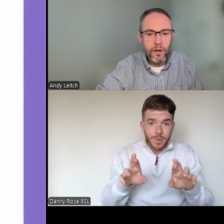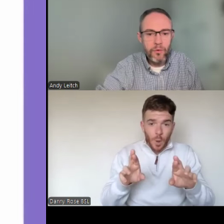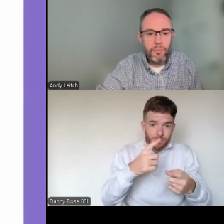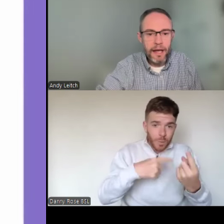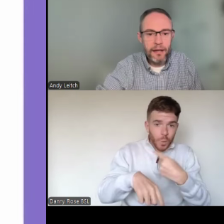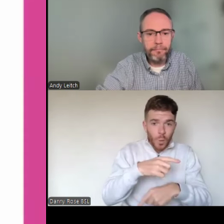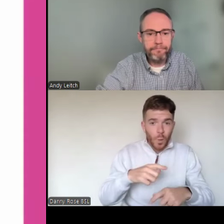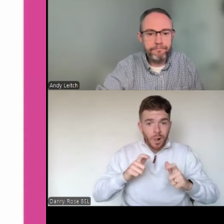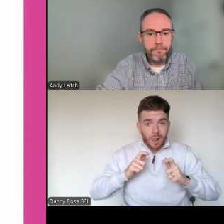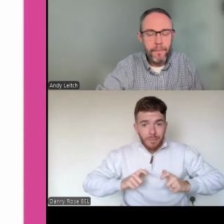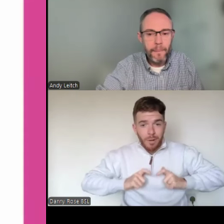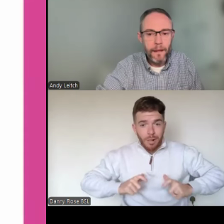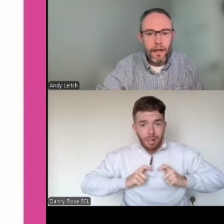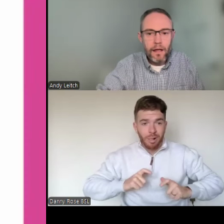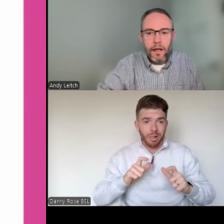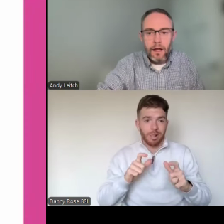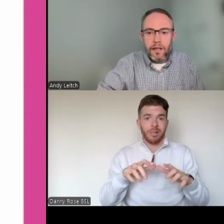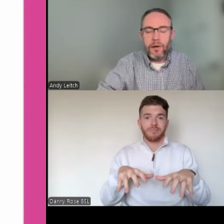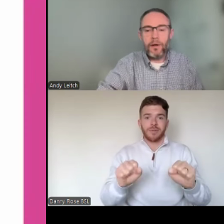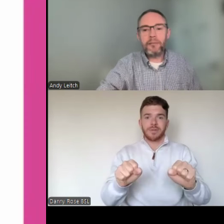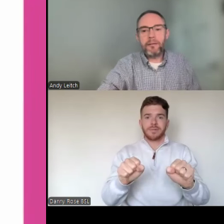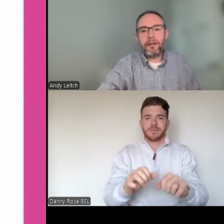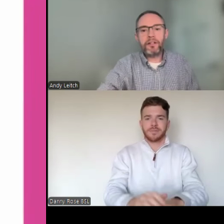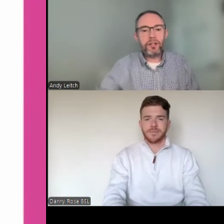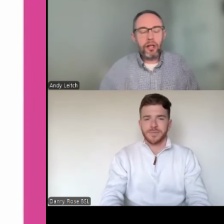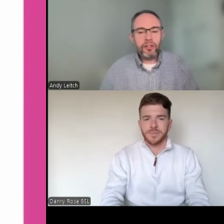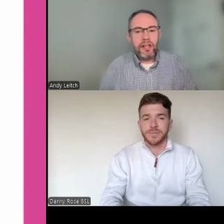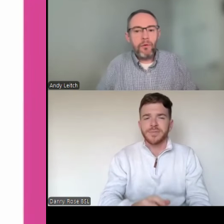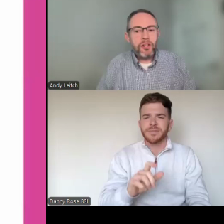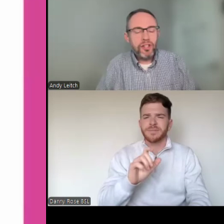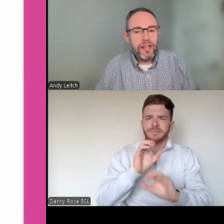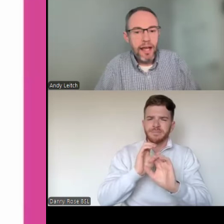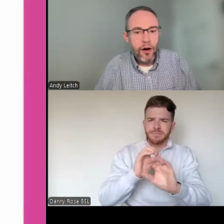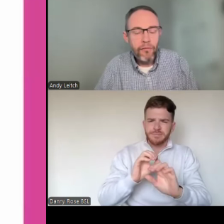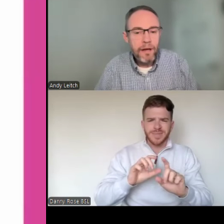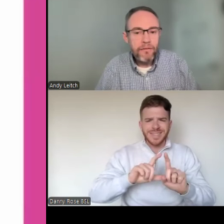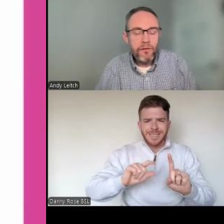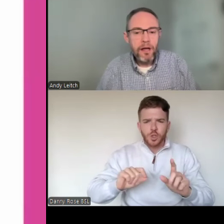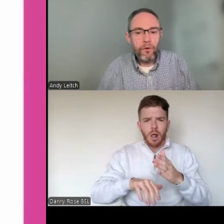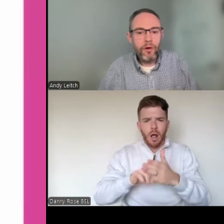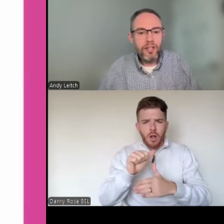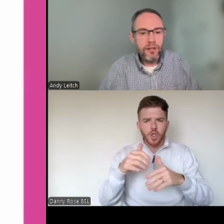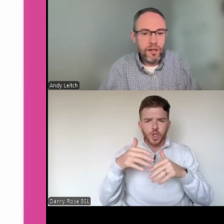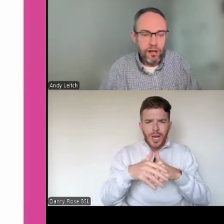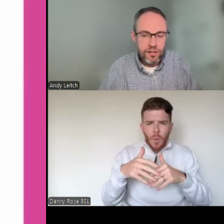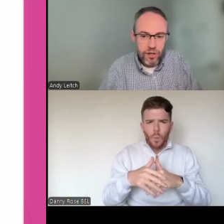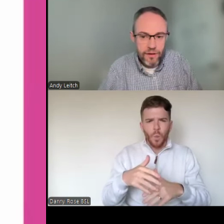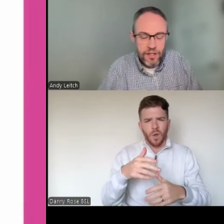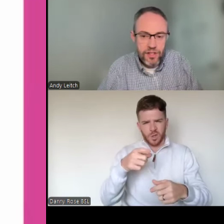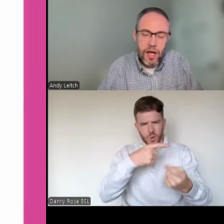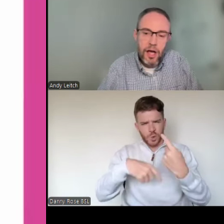We will begin. A little bit about the Digital Culture Network, just to kick off. Many of you may have already used our service.